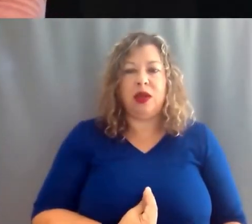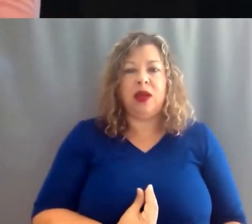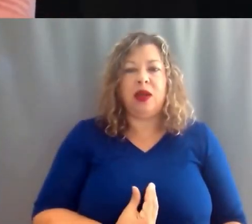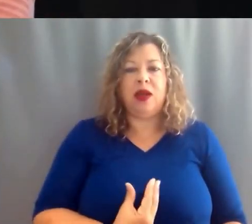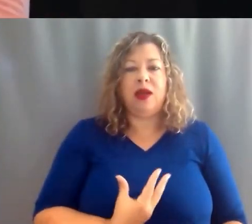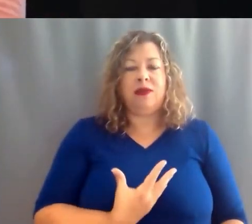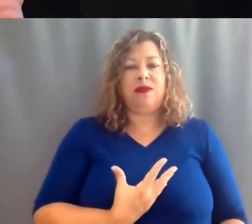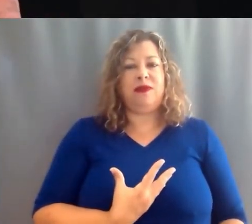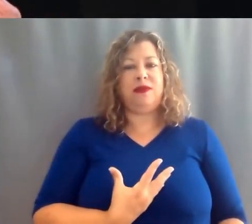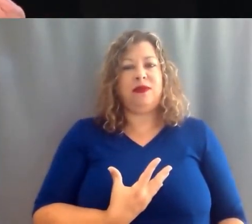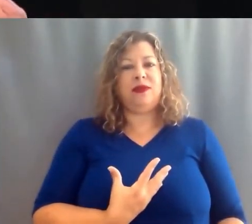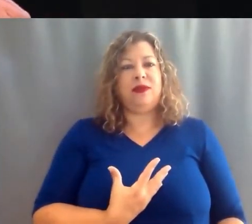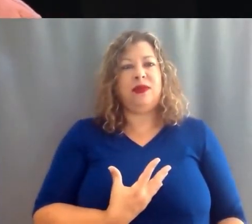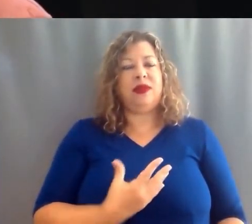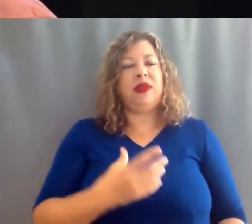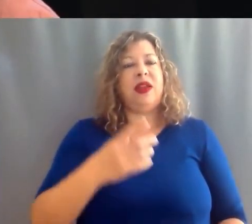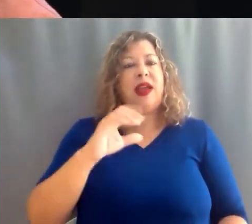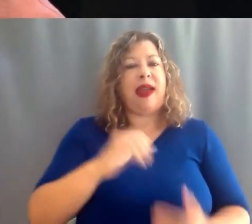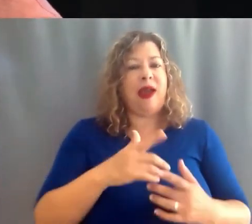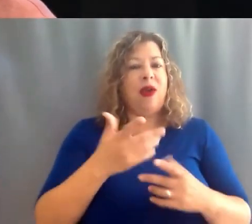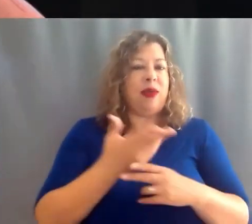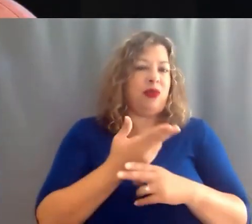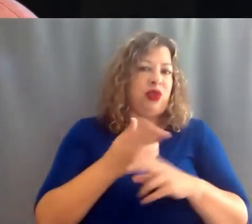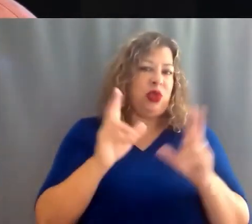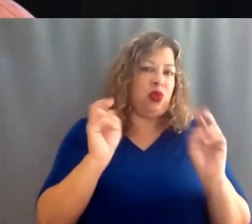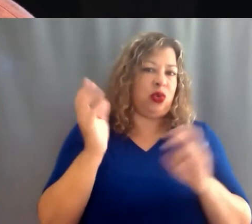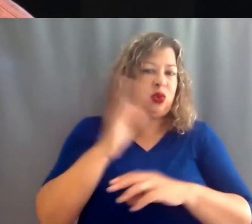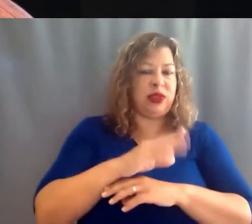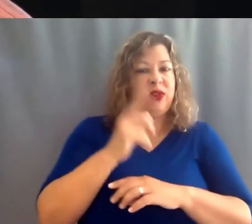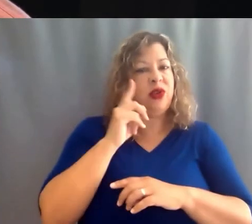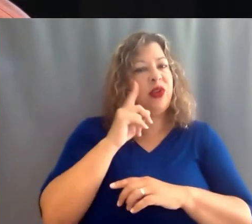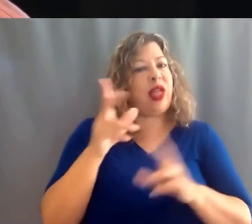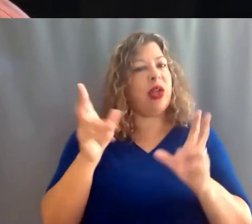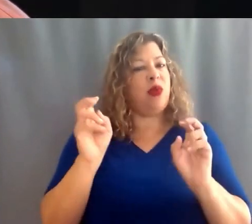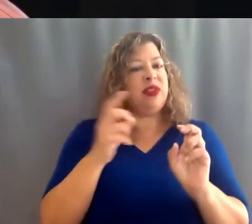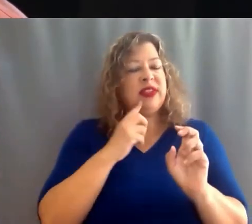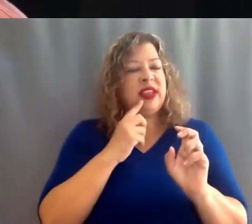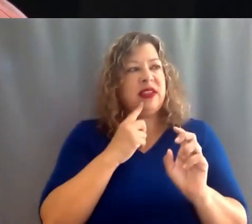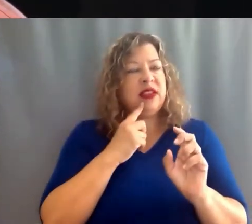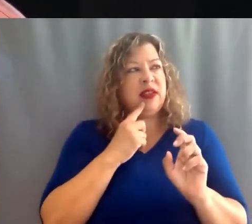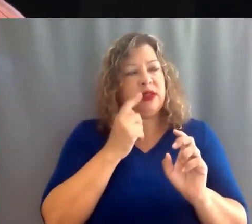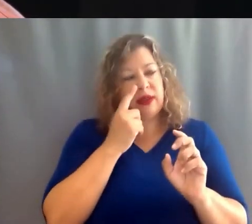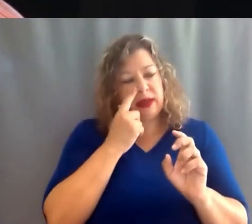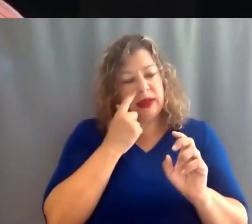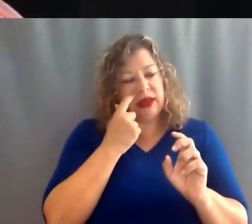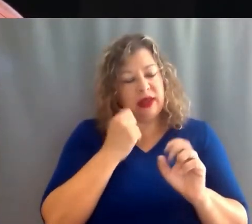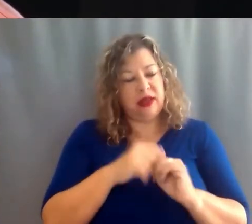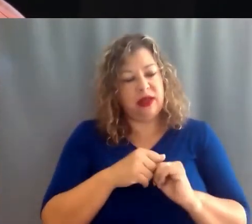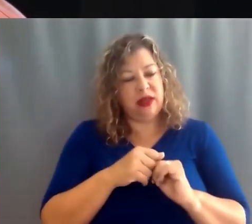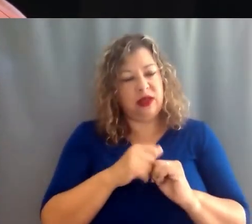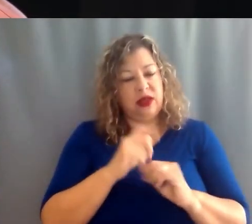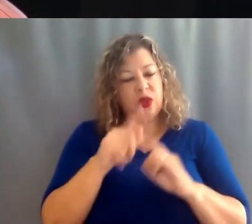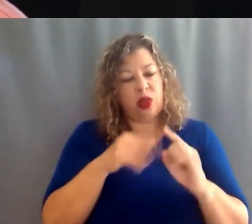Not that I'm using quotes all day, but. You ever heard that quote that says. When the student is ready, the teacher will emerge?